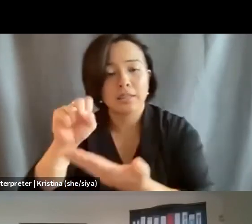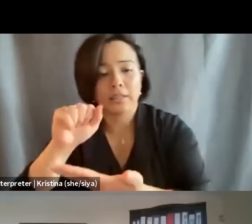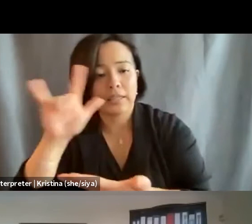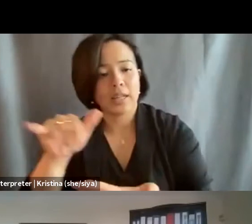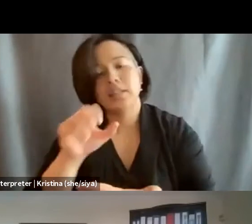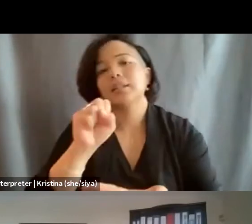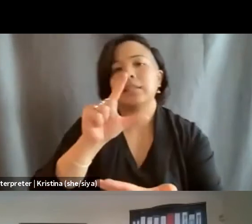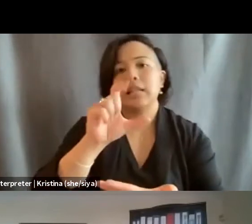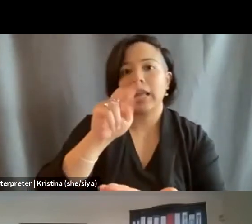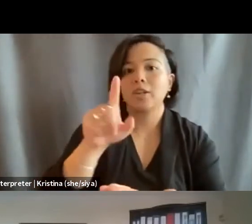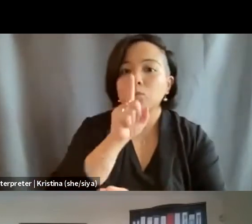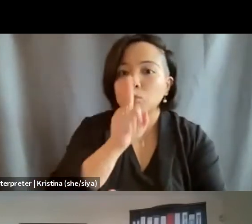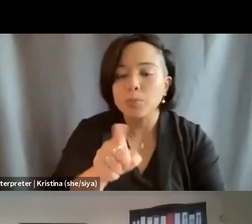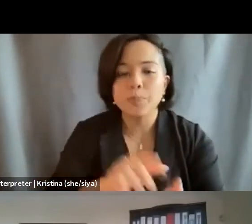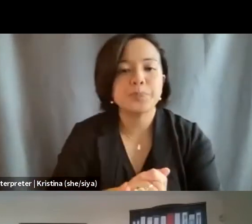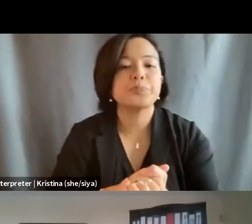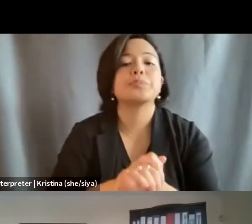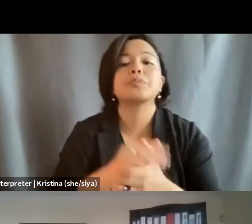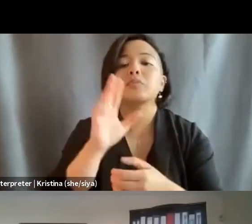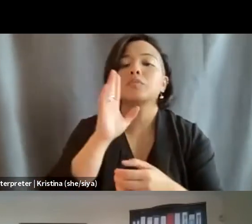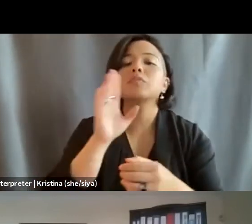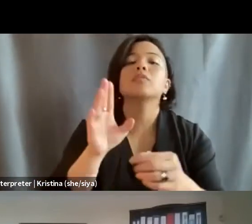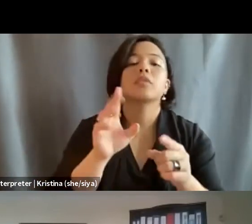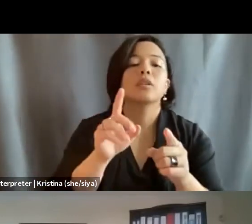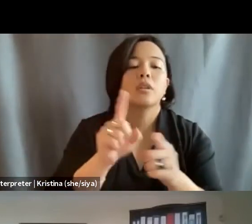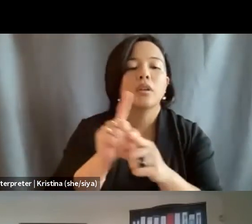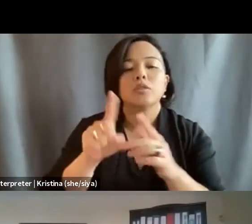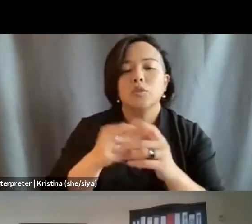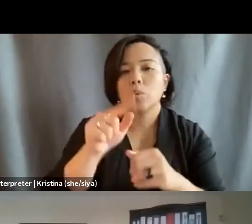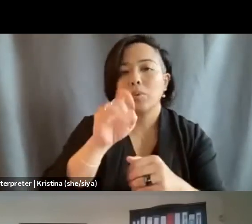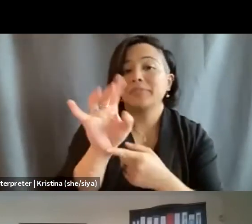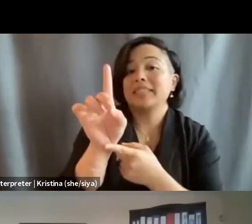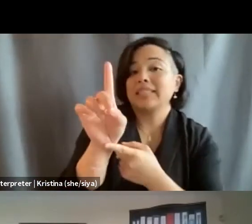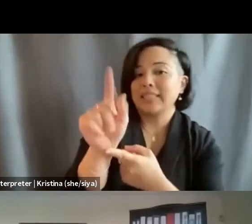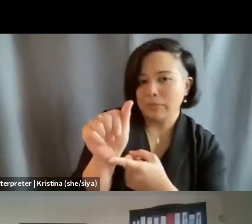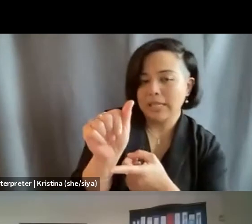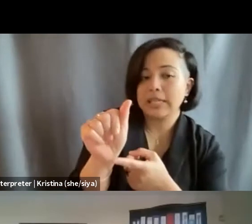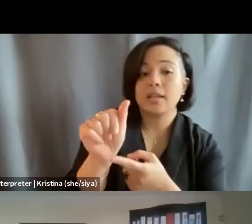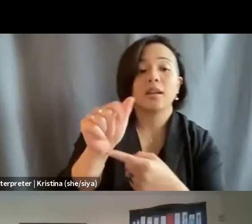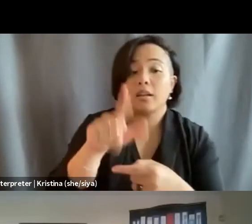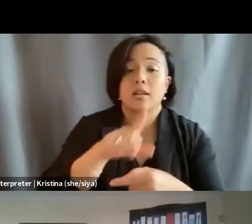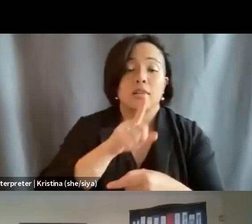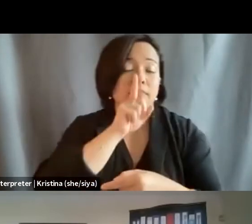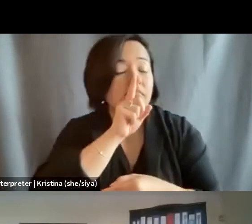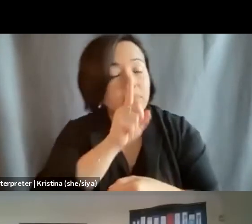So, I'm going to start with the question of disability, so it's extremely important